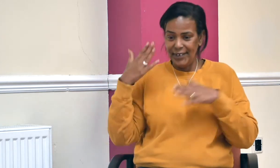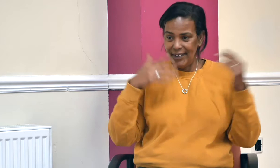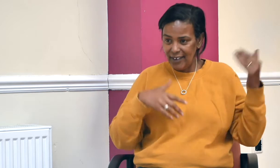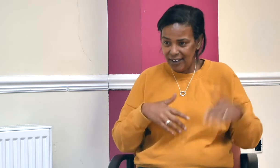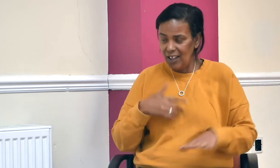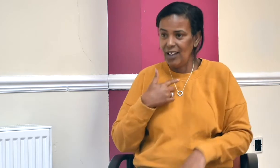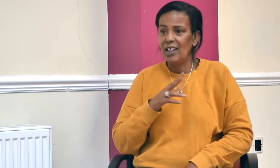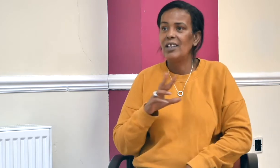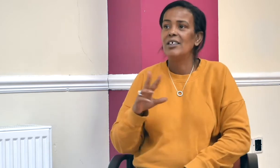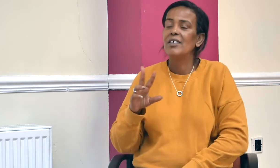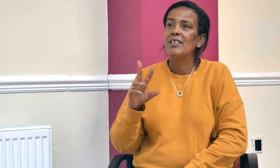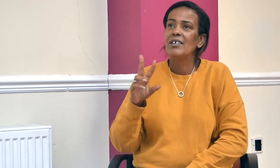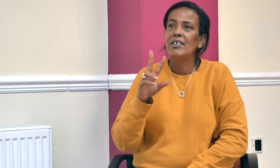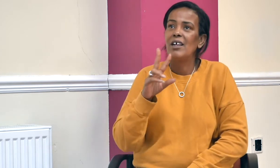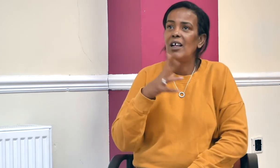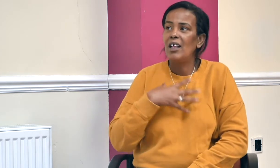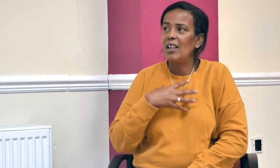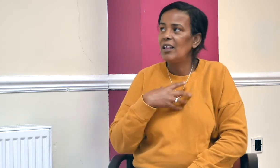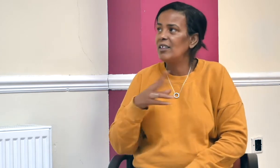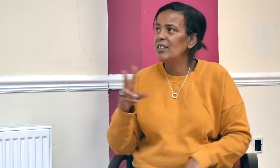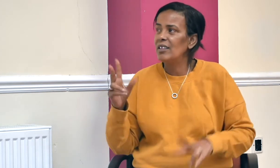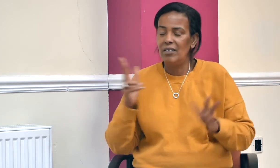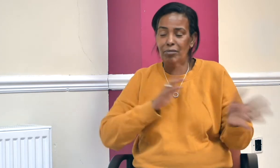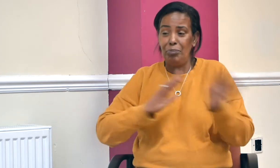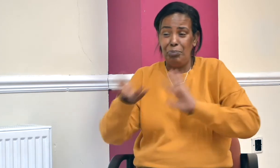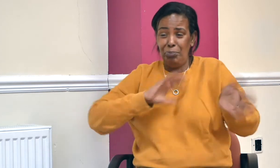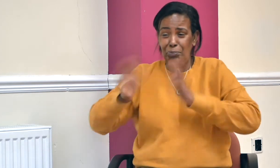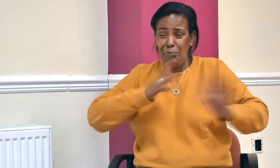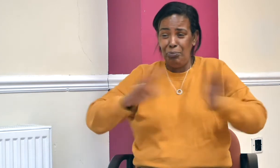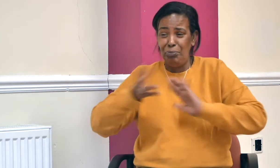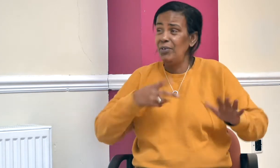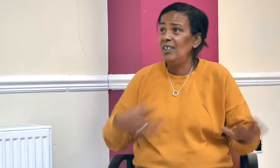I remember looking round, and everyone was signing away.